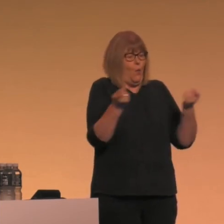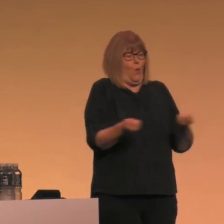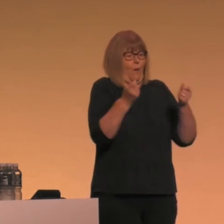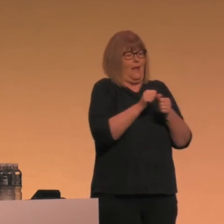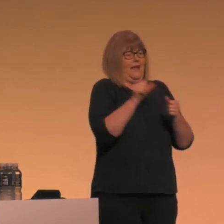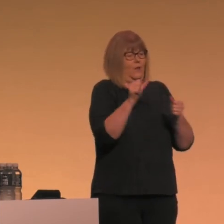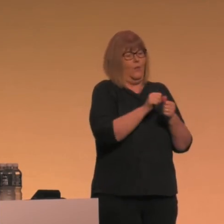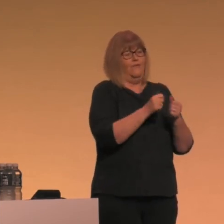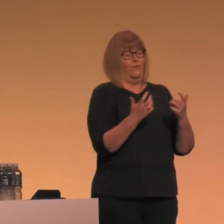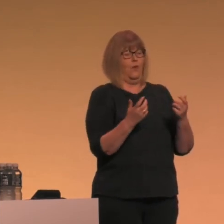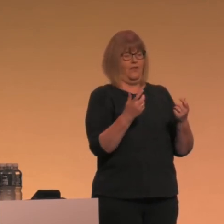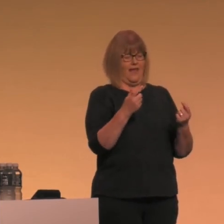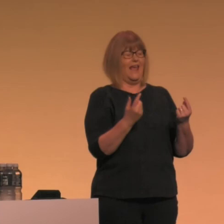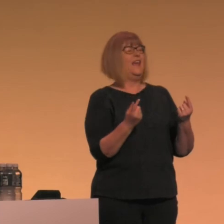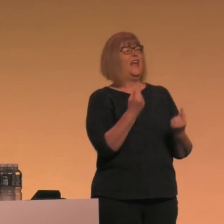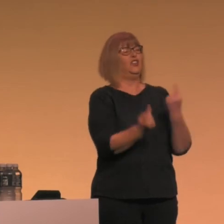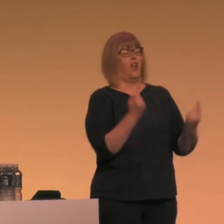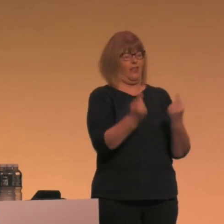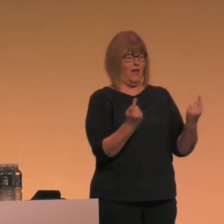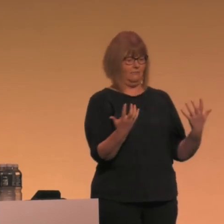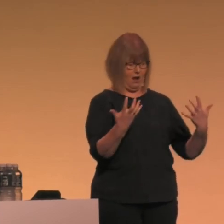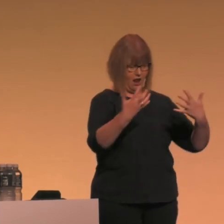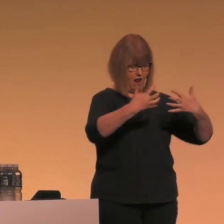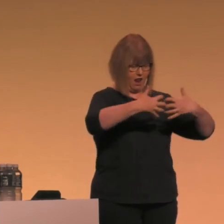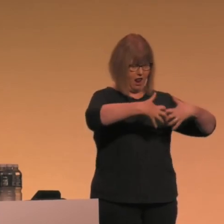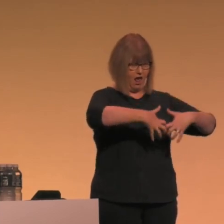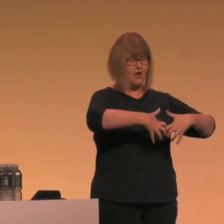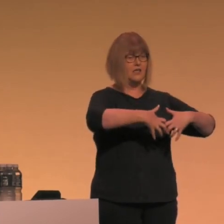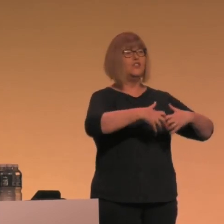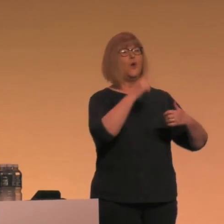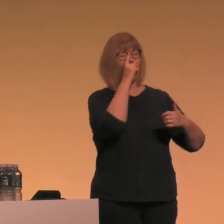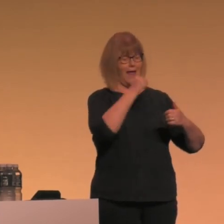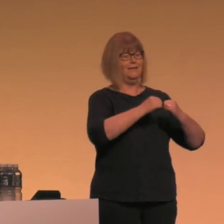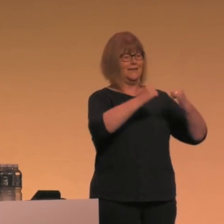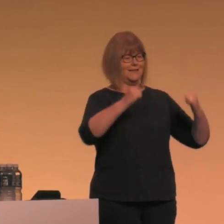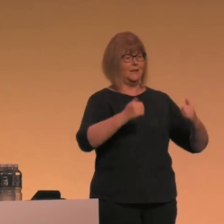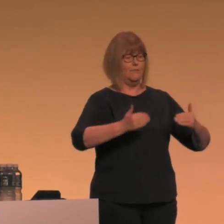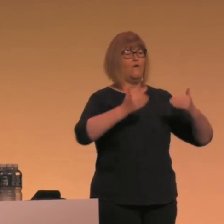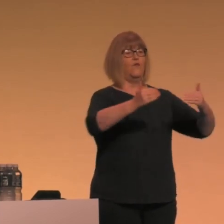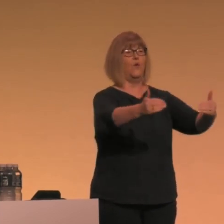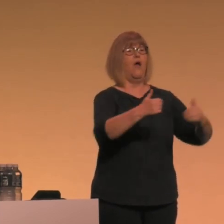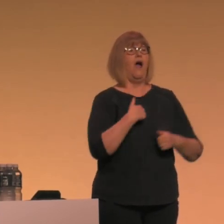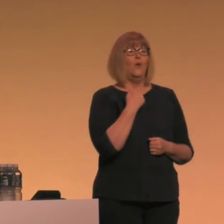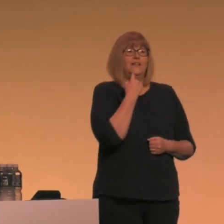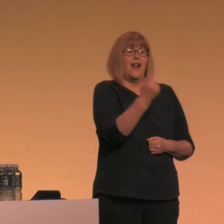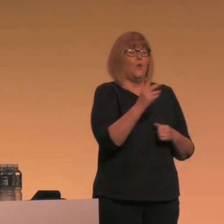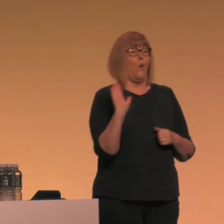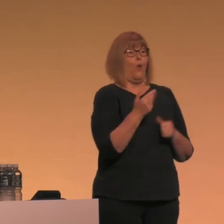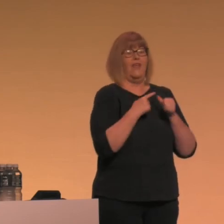in order to move the system forward? I would tell you the answers to all it, but it would remove the excitement